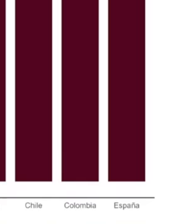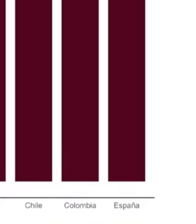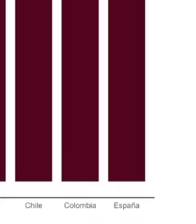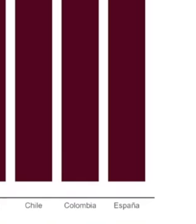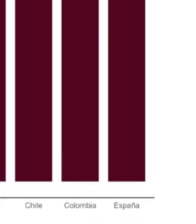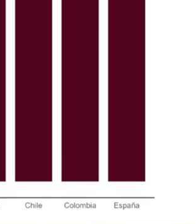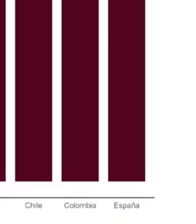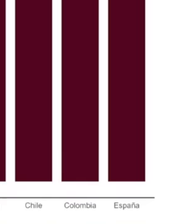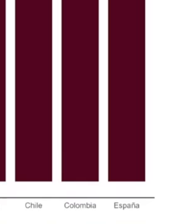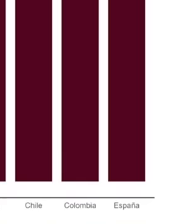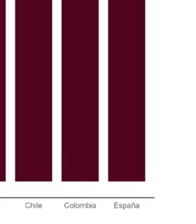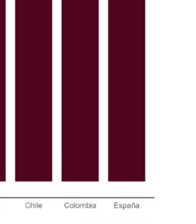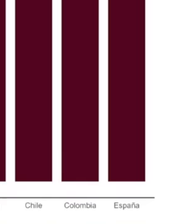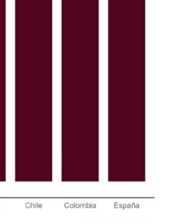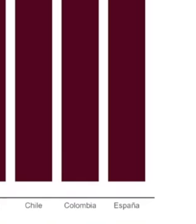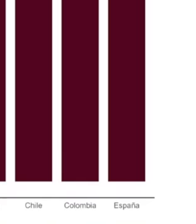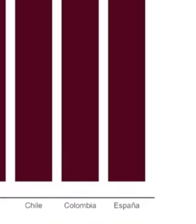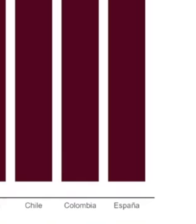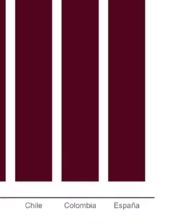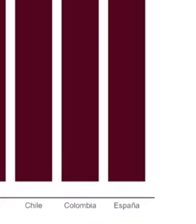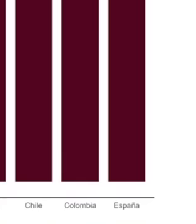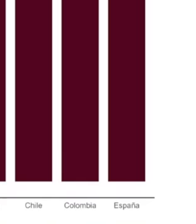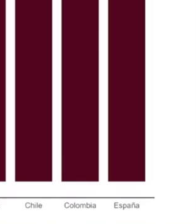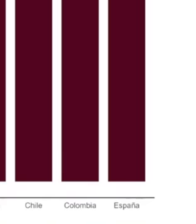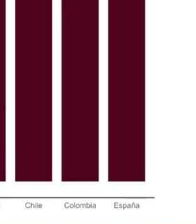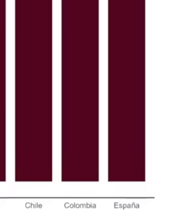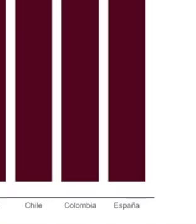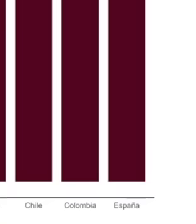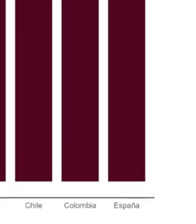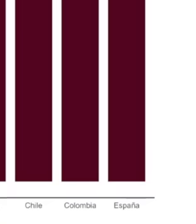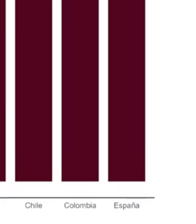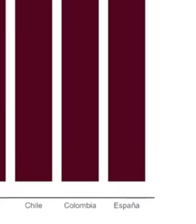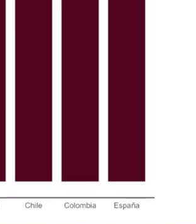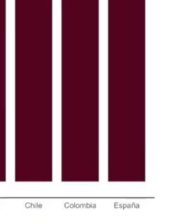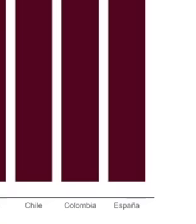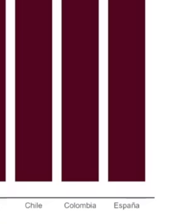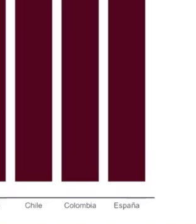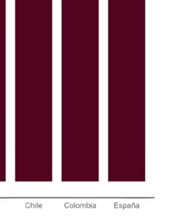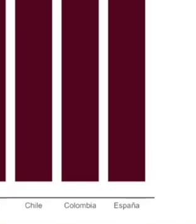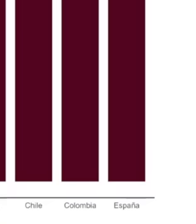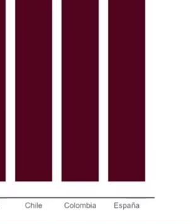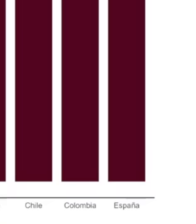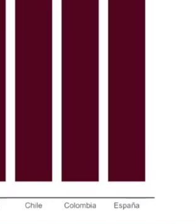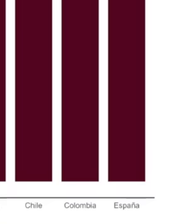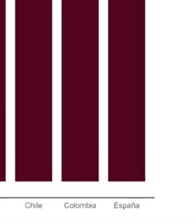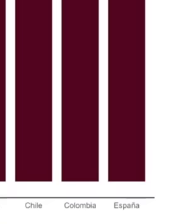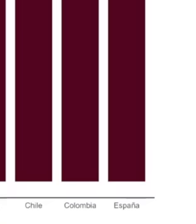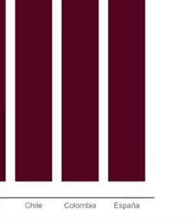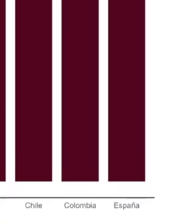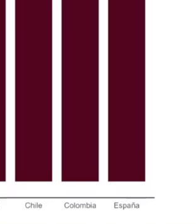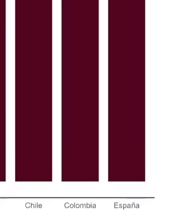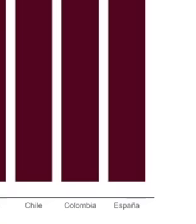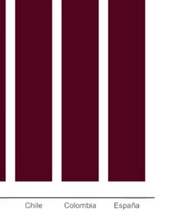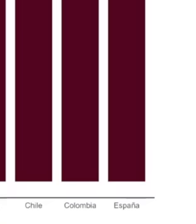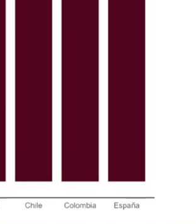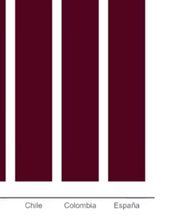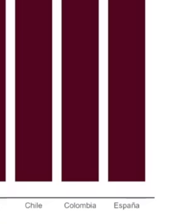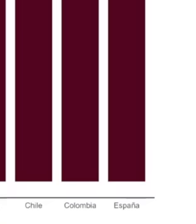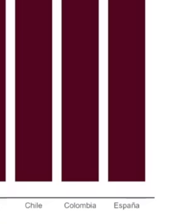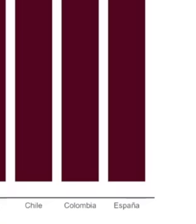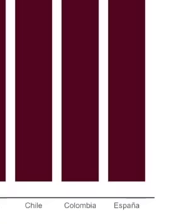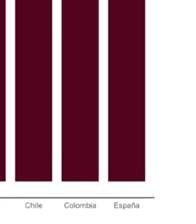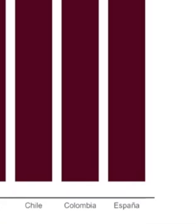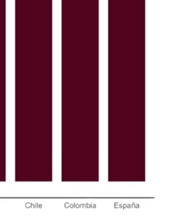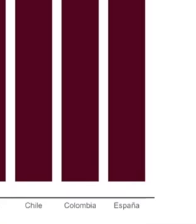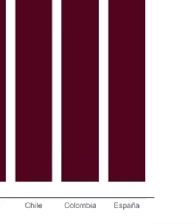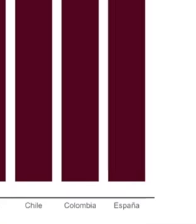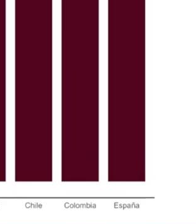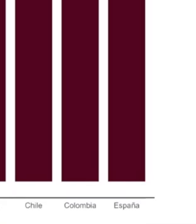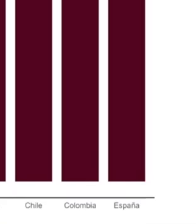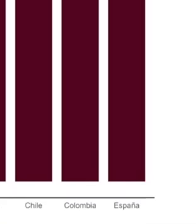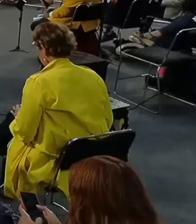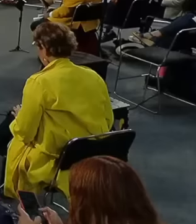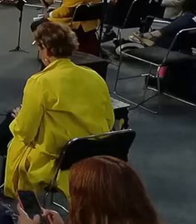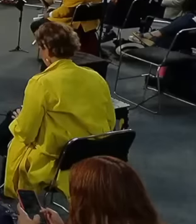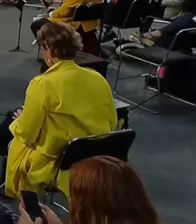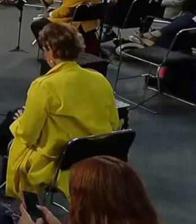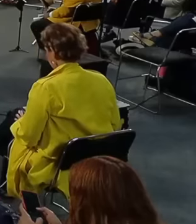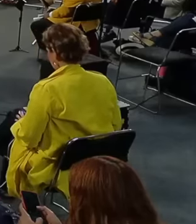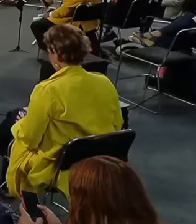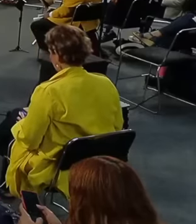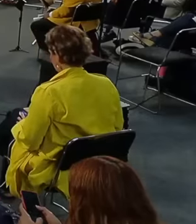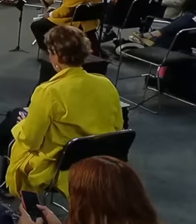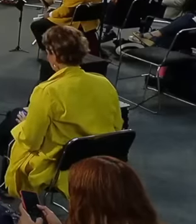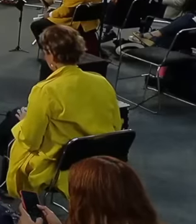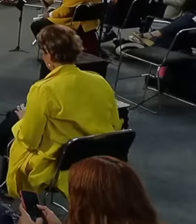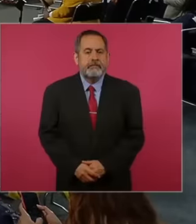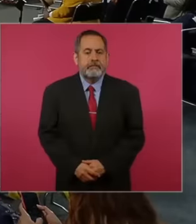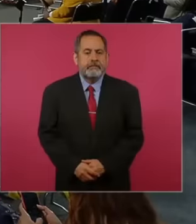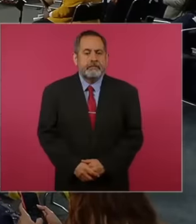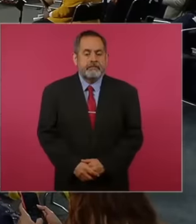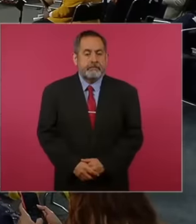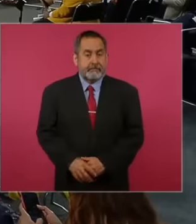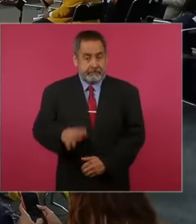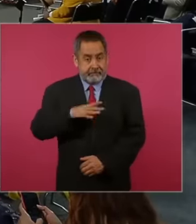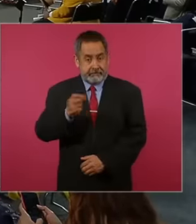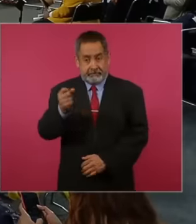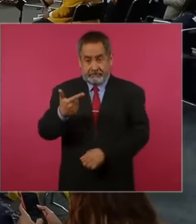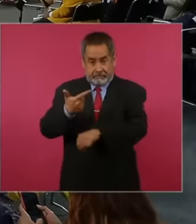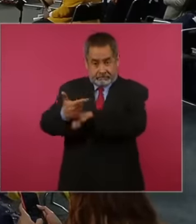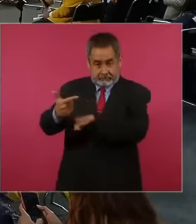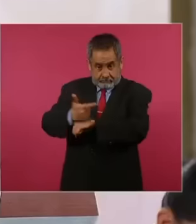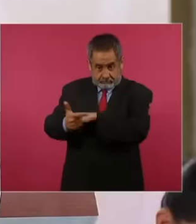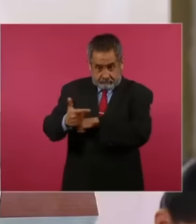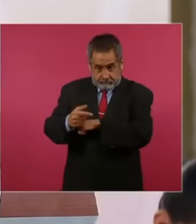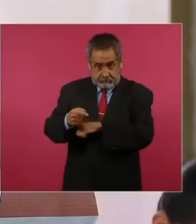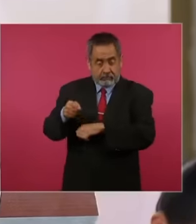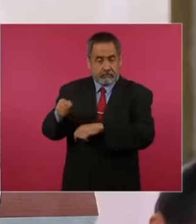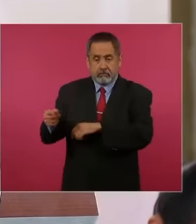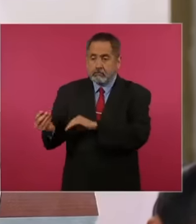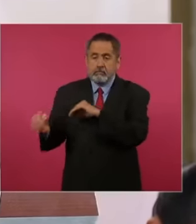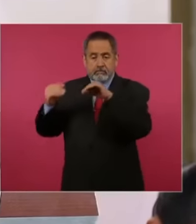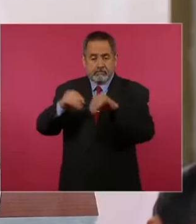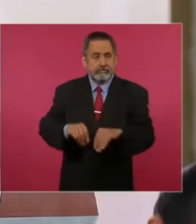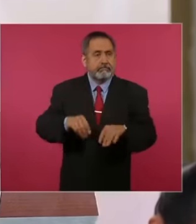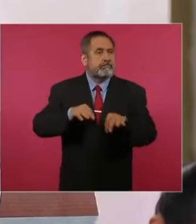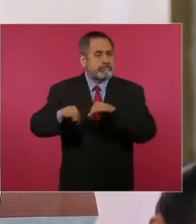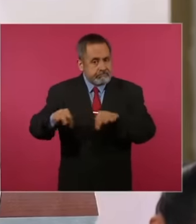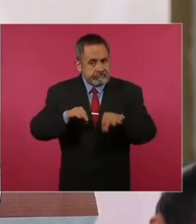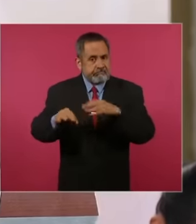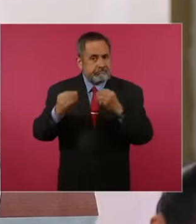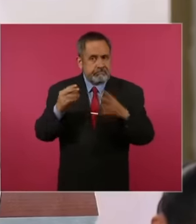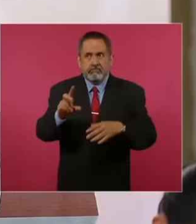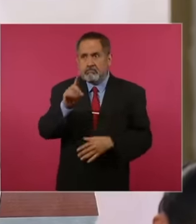there are 35,000 Guatemalan brothers working in Quinnar in everything that has to do with